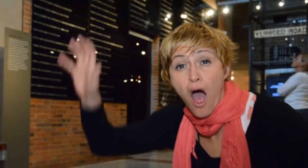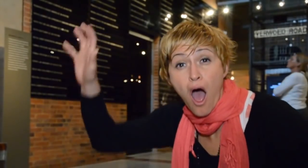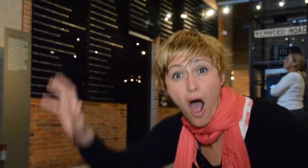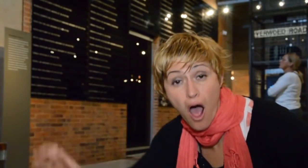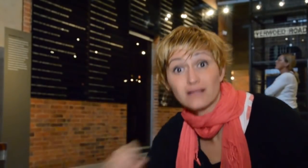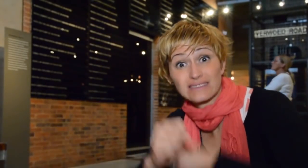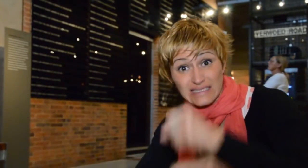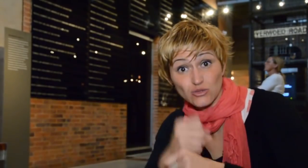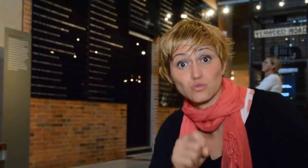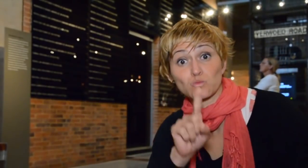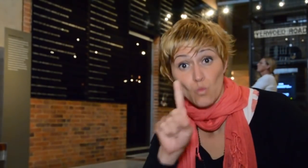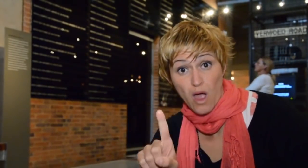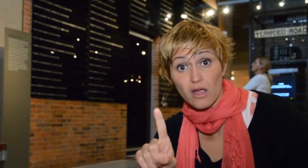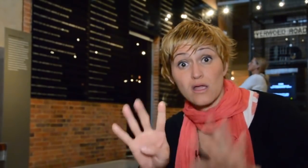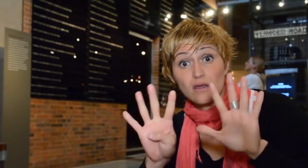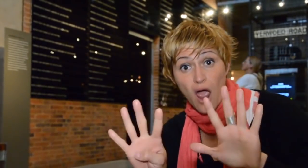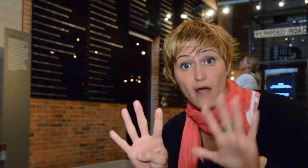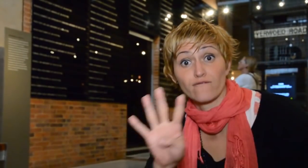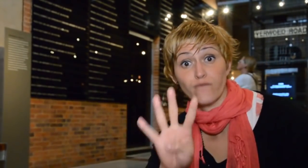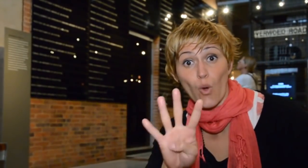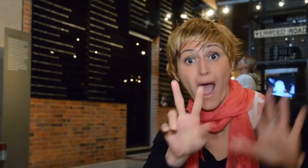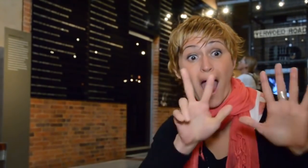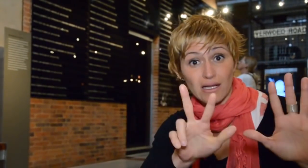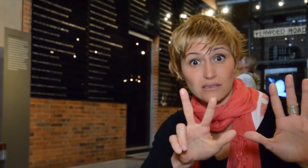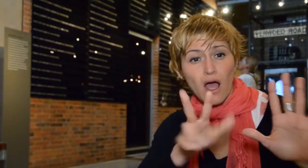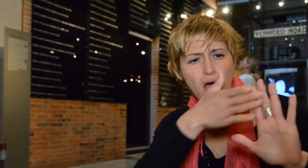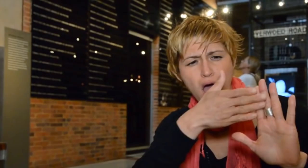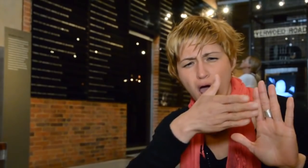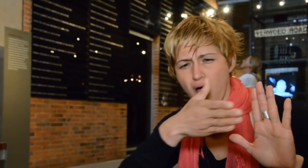after the other, to ensure that apartheid remains